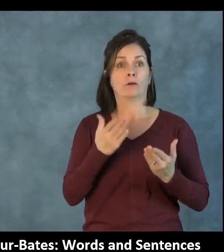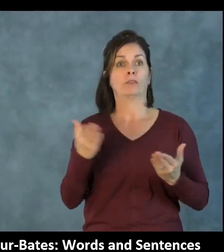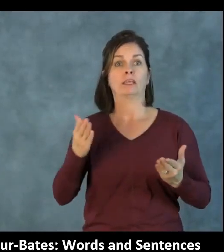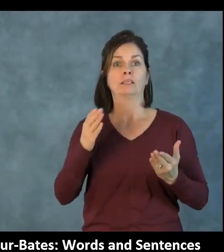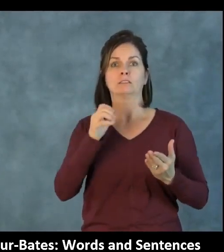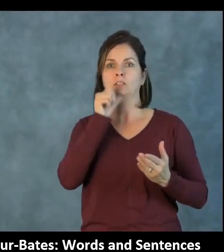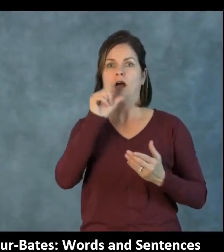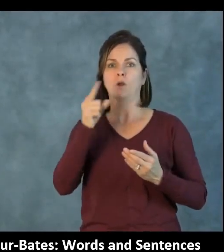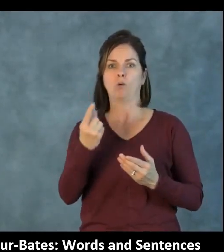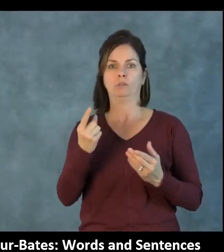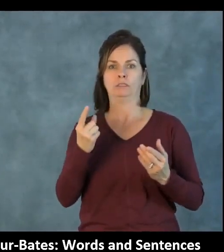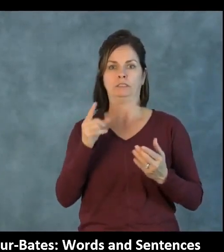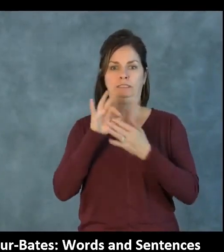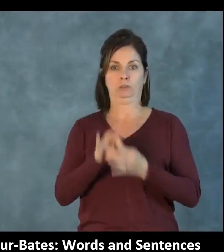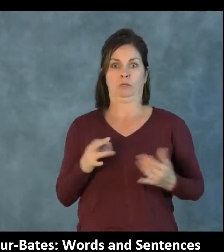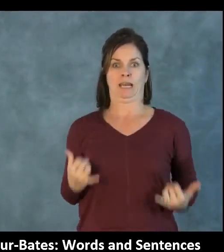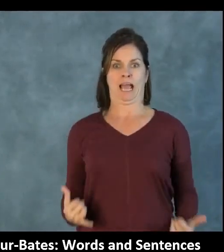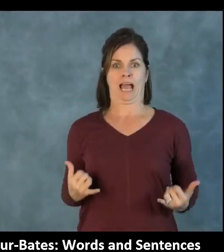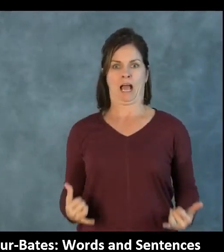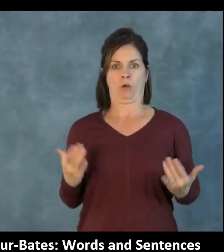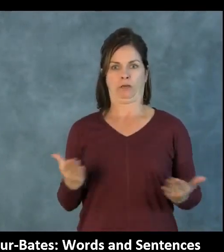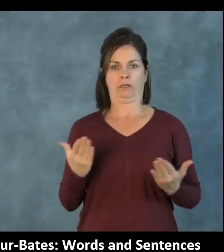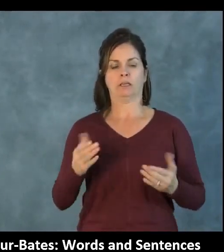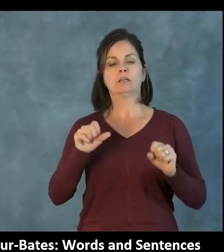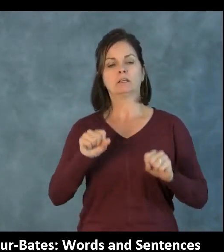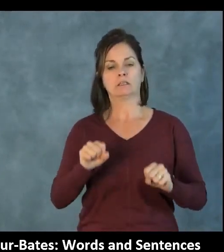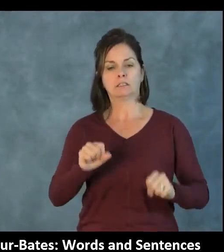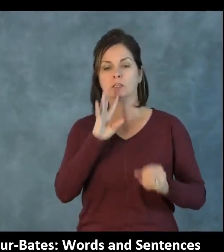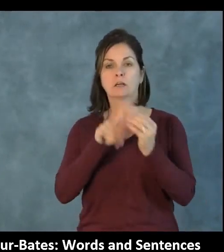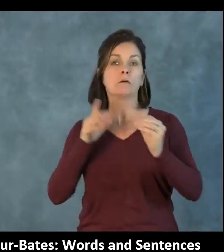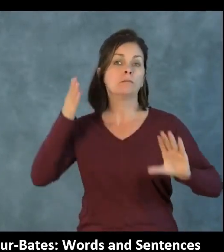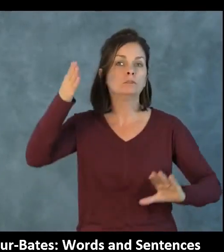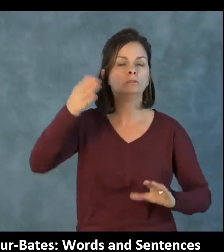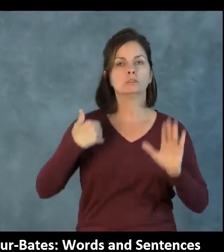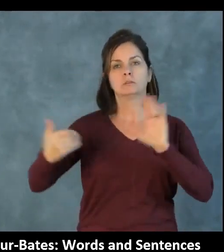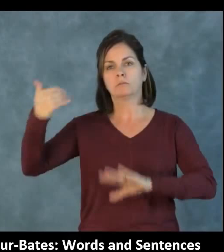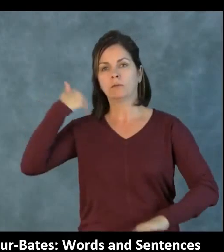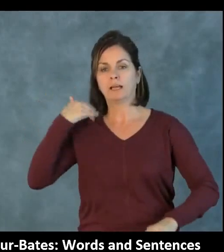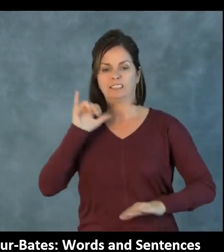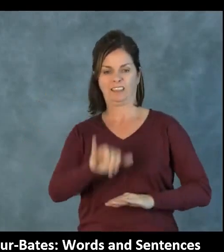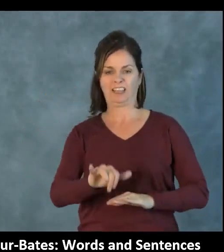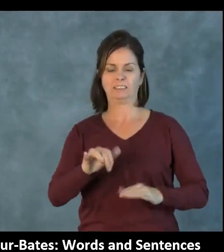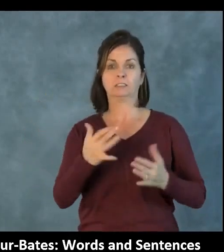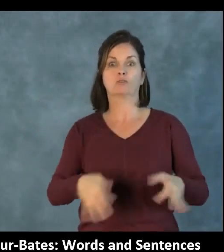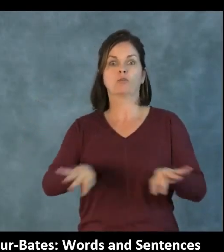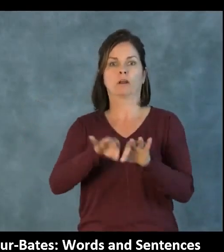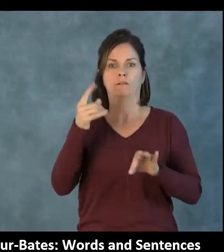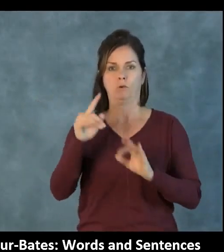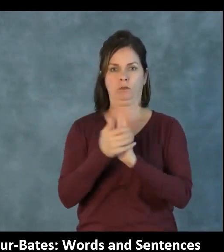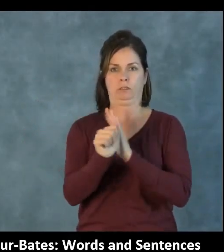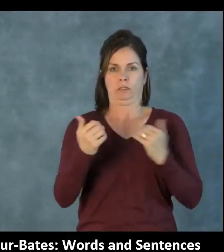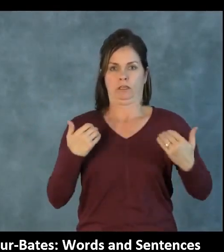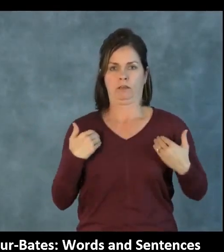is critical to developing this later cognitive function. Knowing whether the child is on target for age level